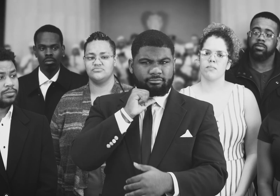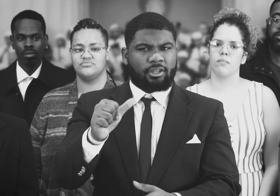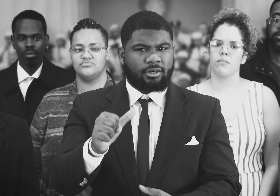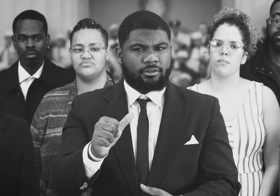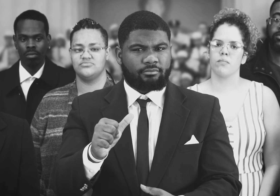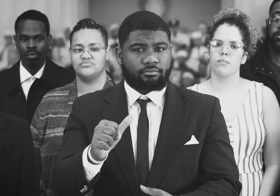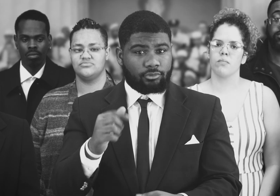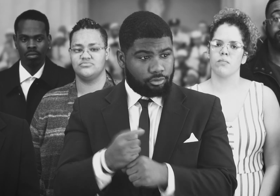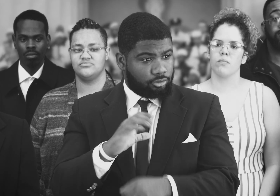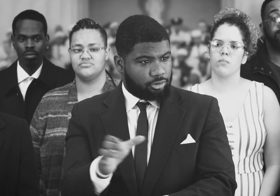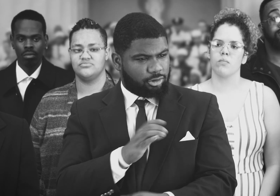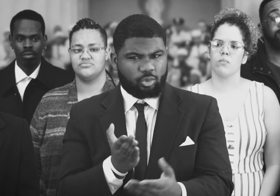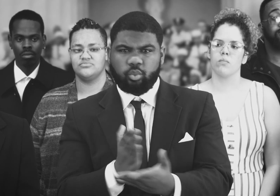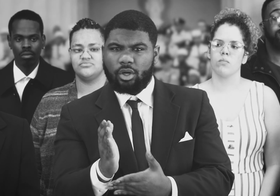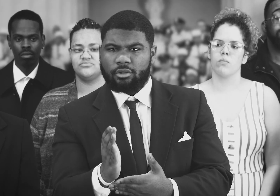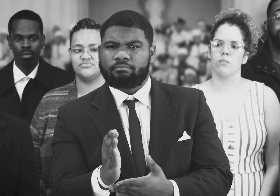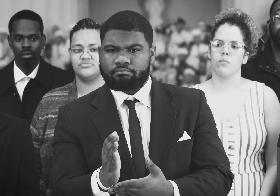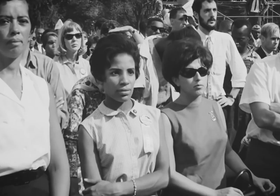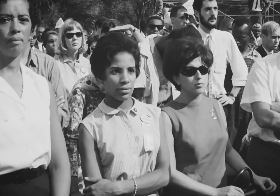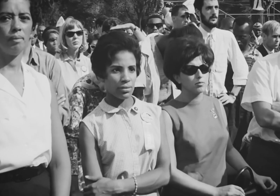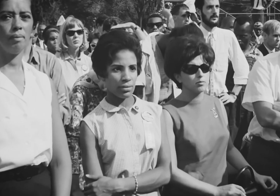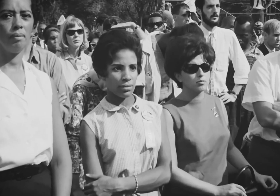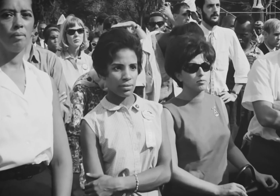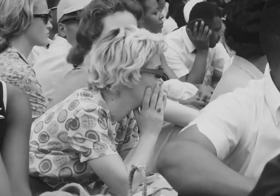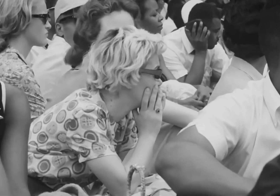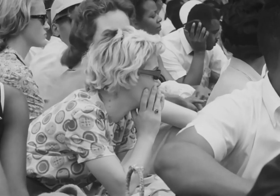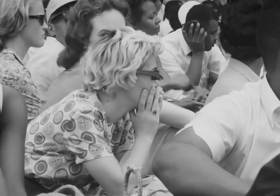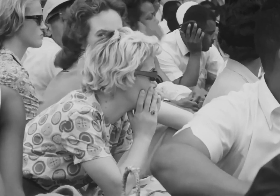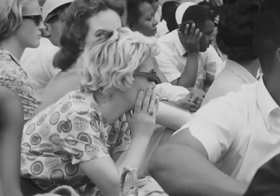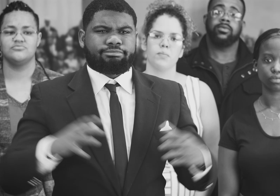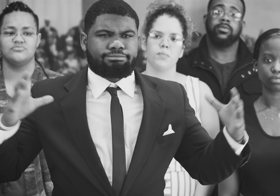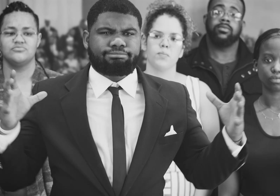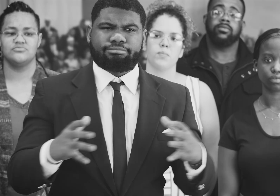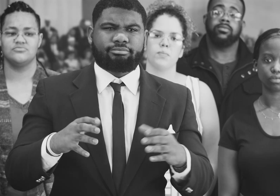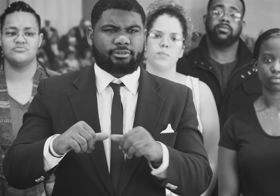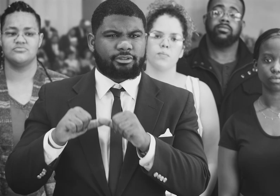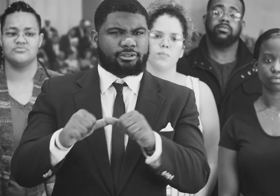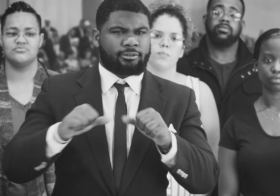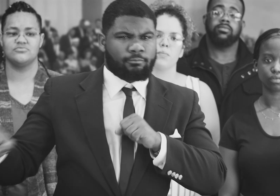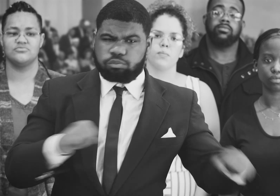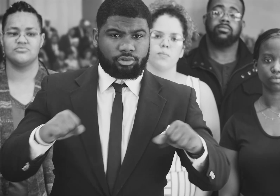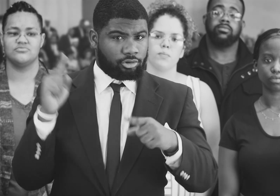the black individual is granted his citizenship rights. The whirlwinds of revolt will continue to shake the foundations of our nation until